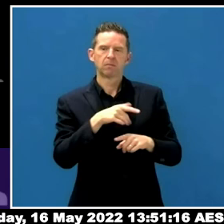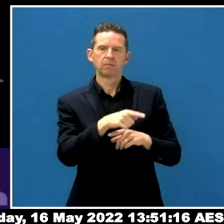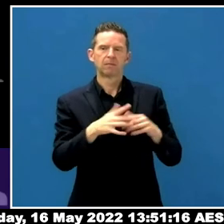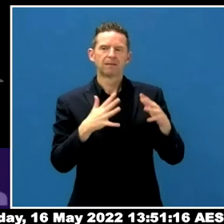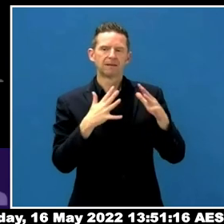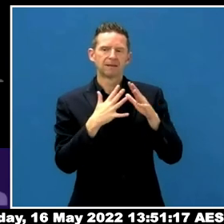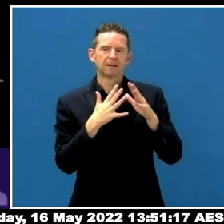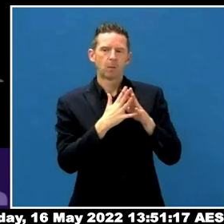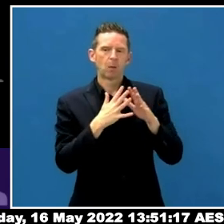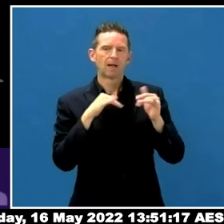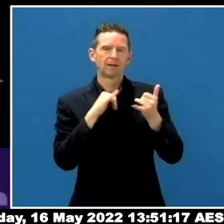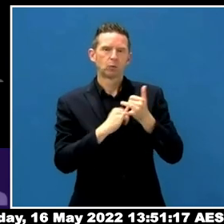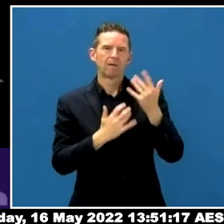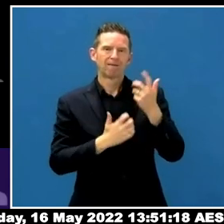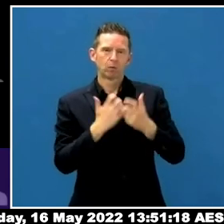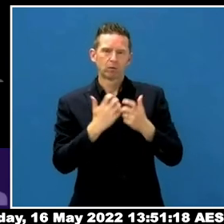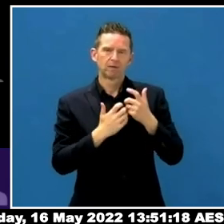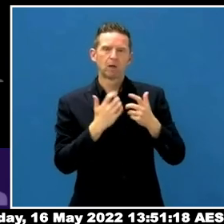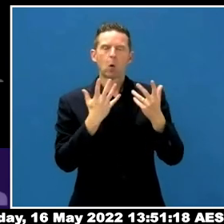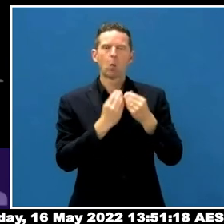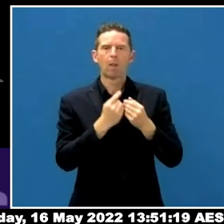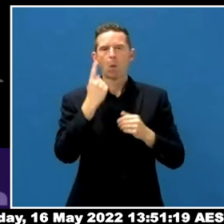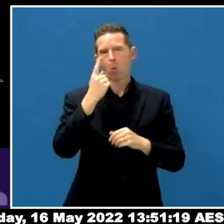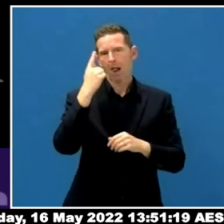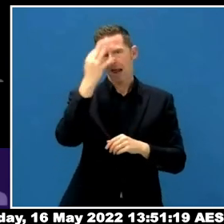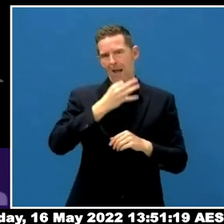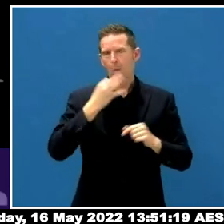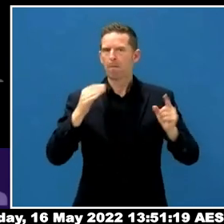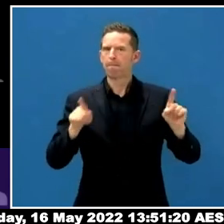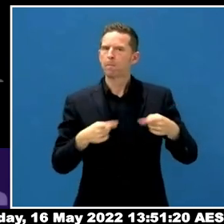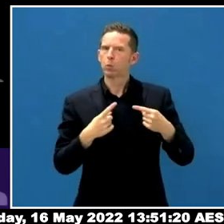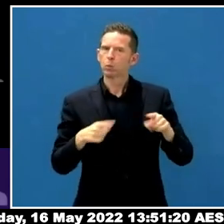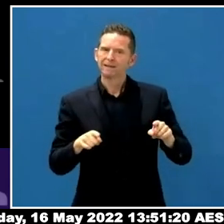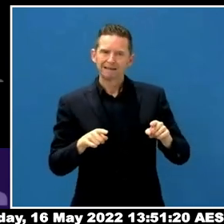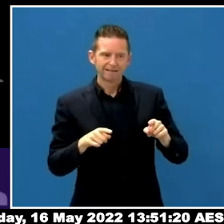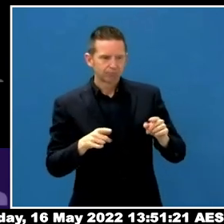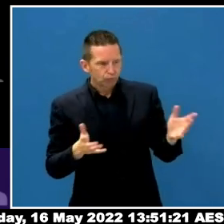with a music therapist, which he absolutely and totally enjoyed.